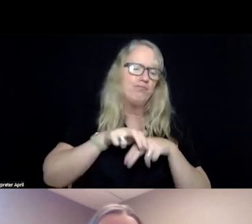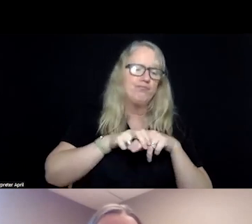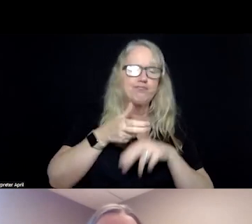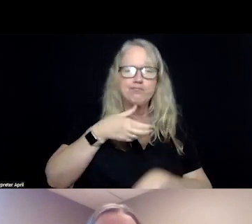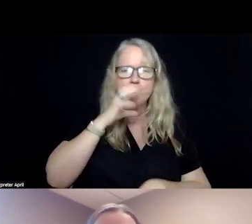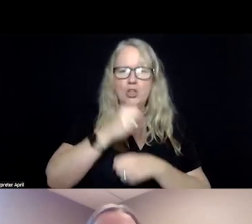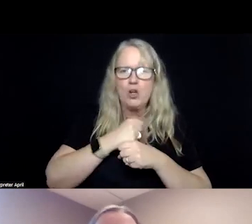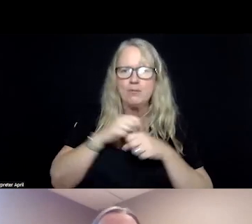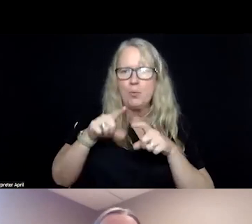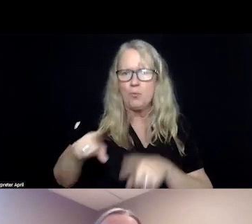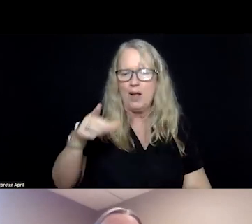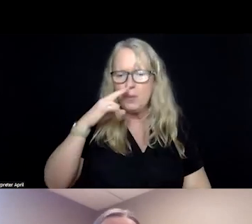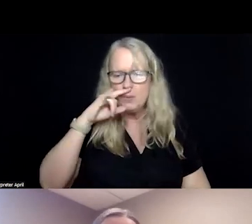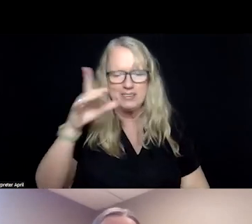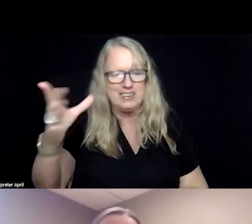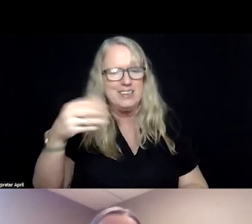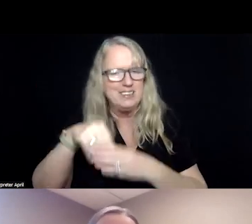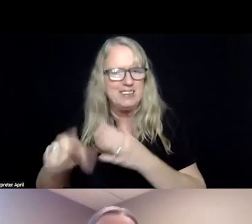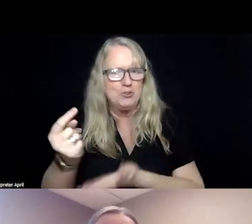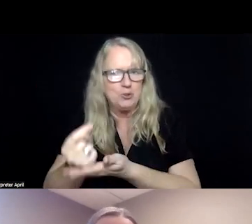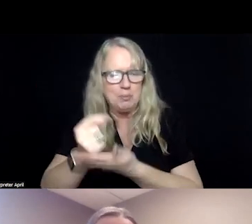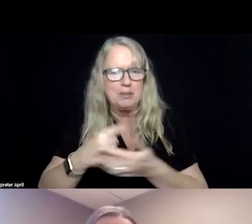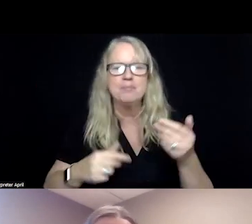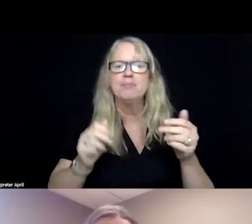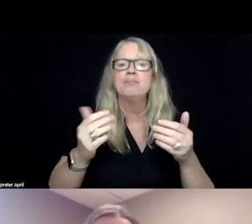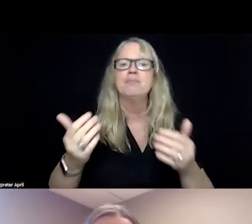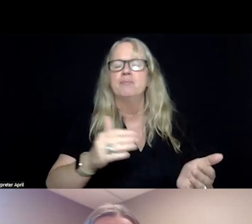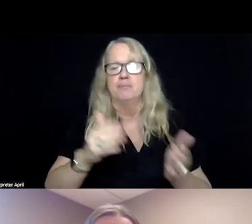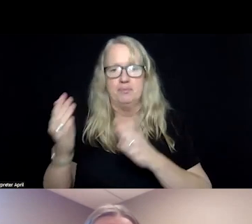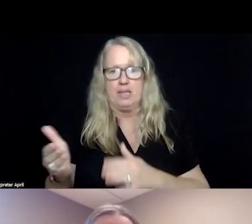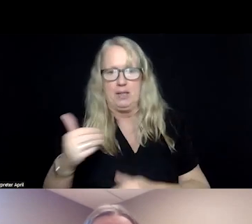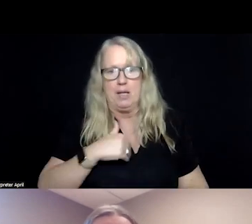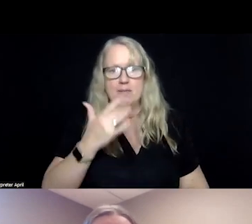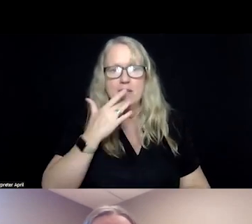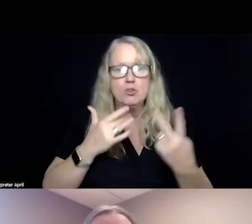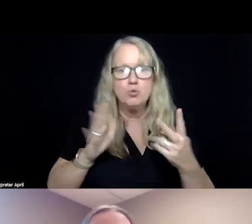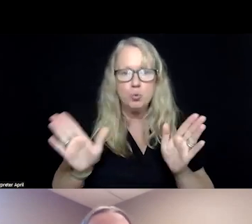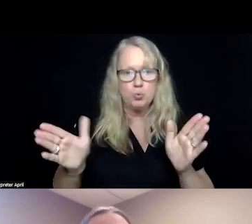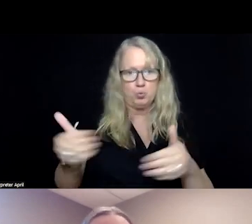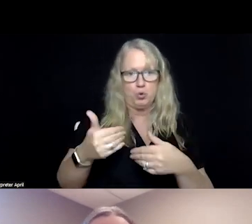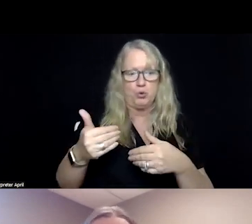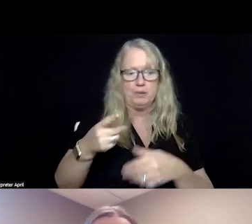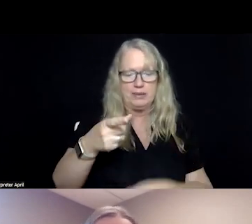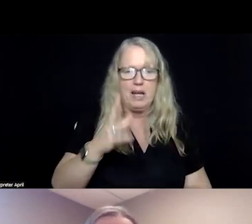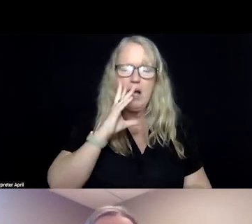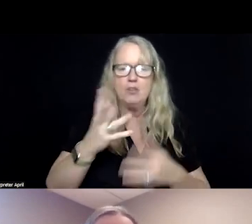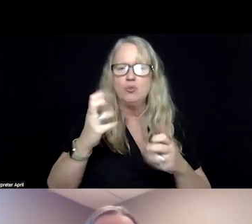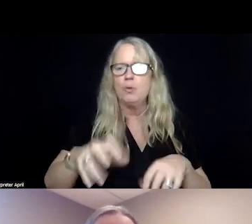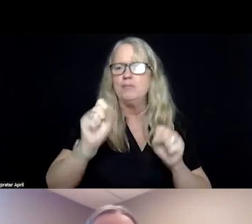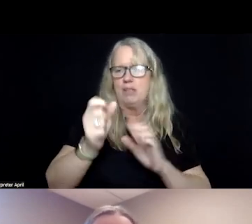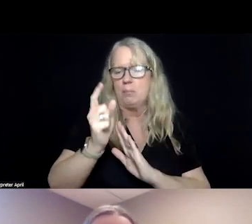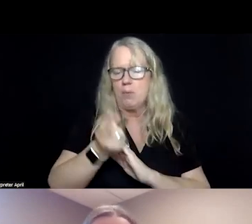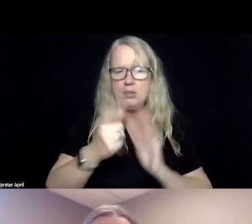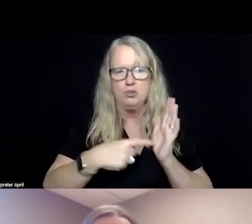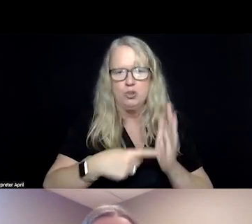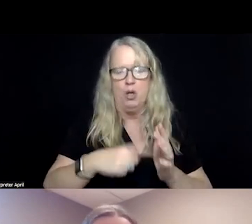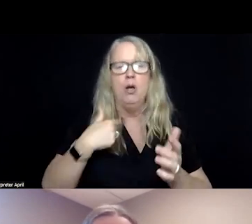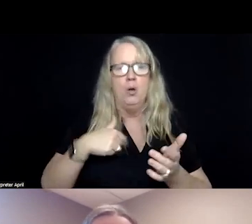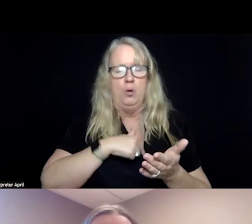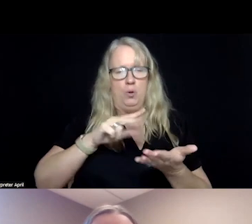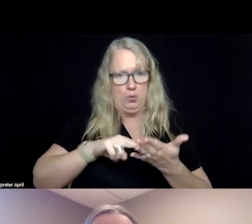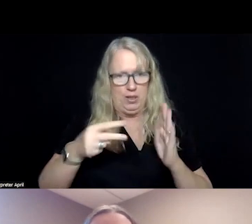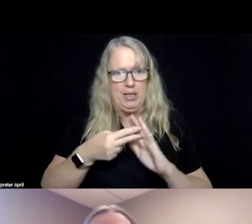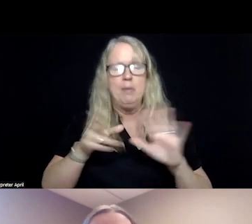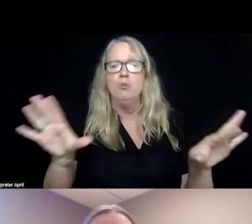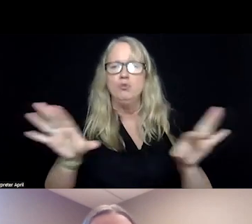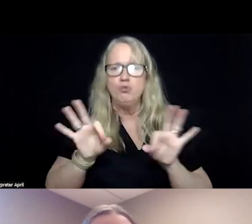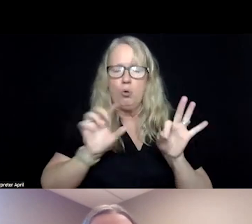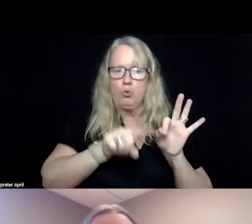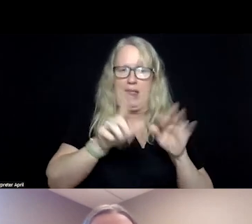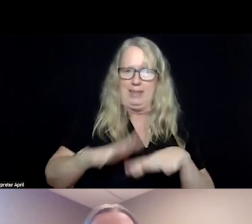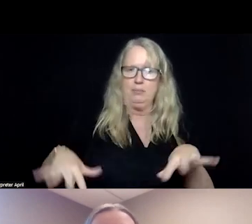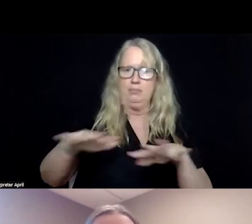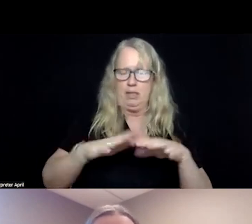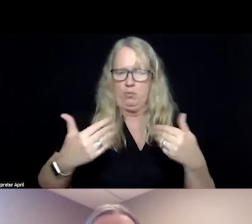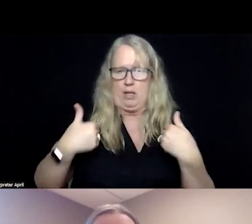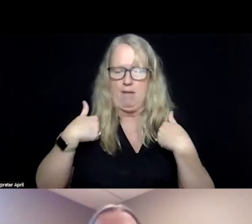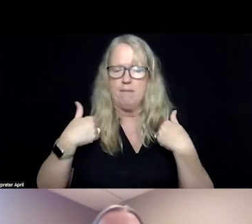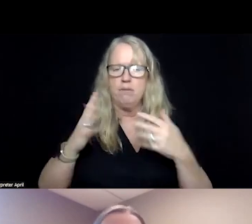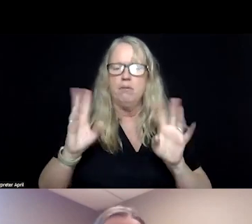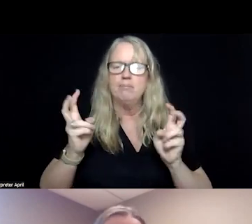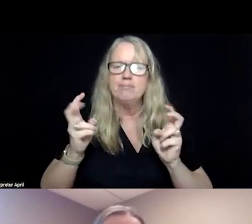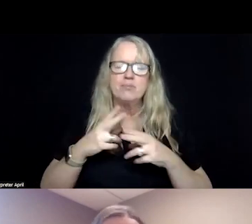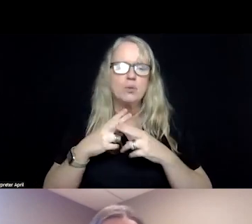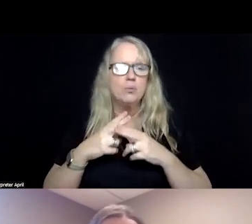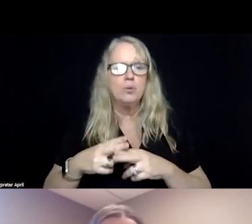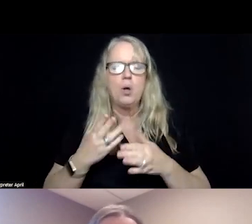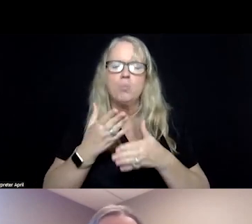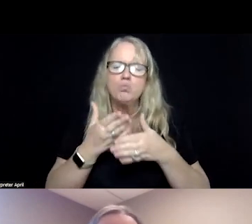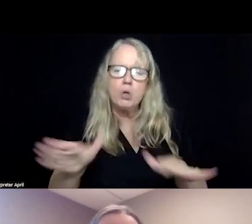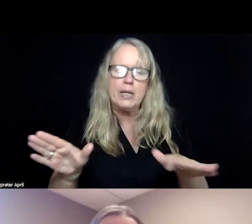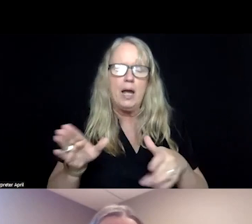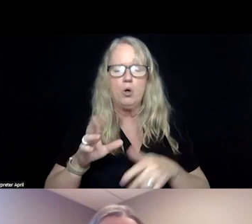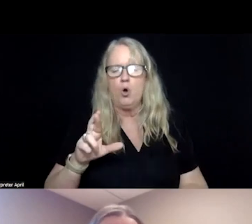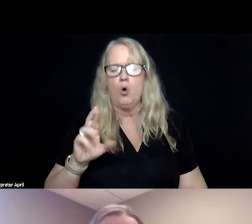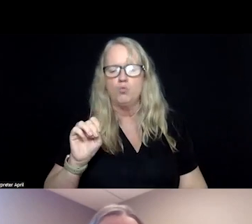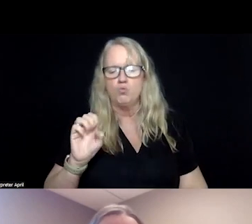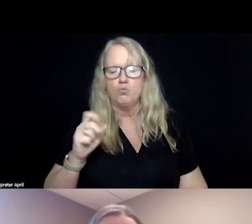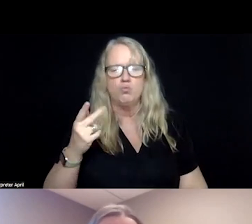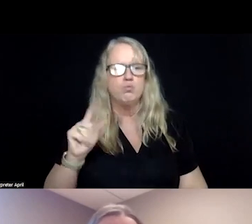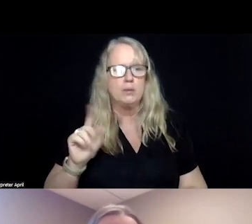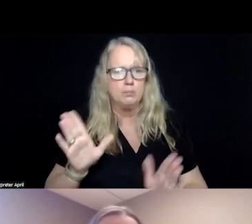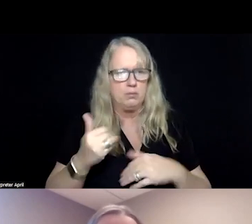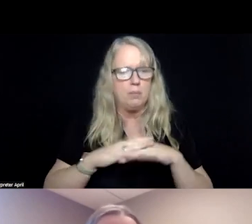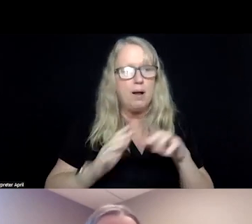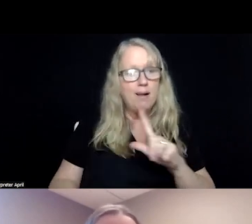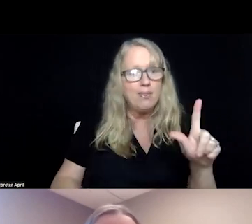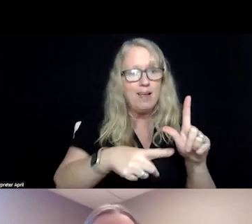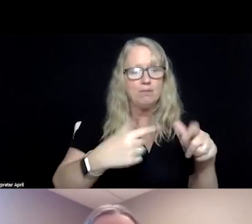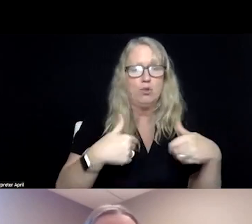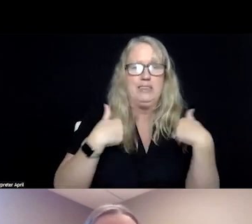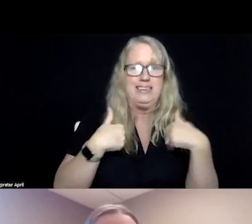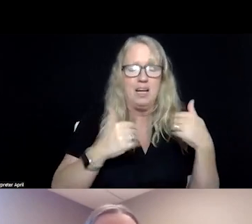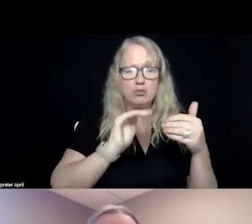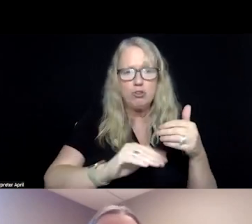GETTING TREATMENT. AND THE NEXT ONE IS THE BREAK OUT OR RESPITE ROOM.